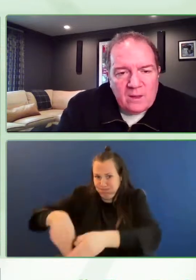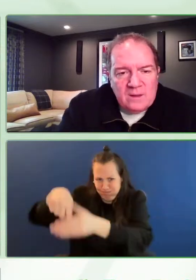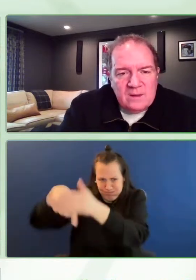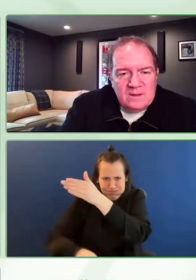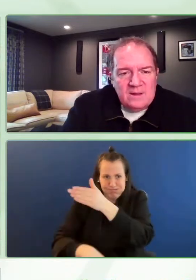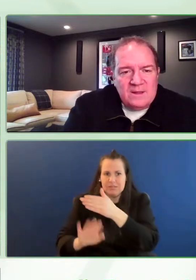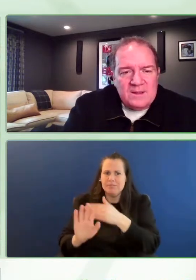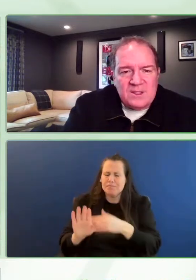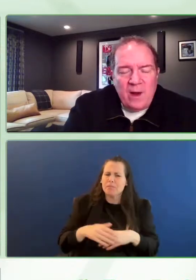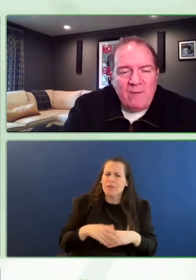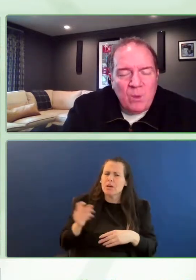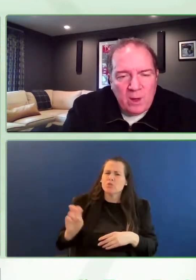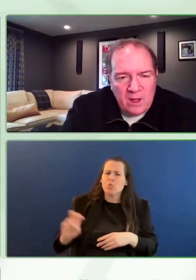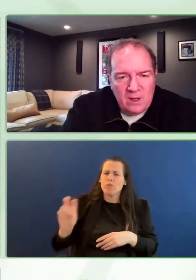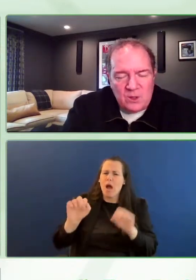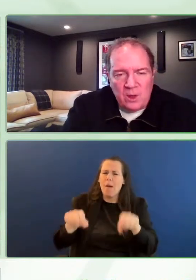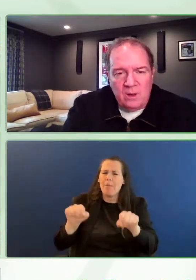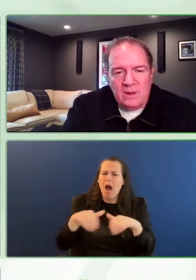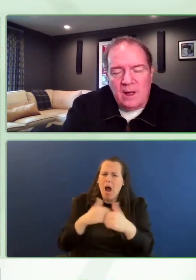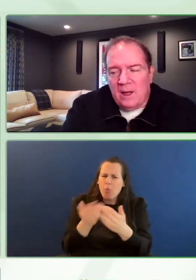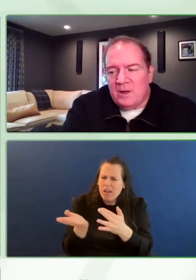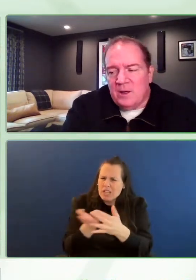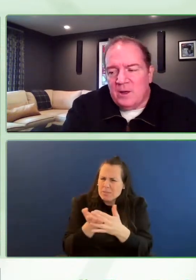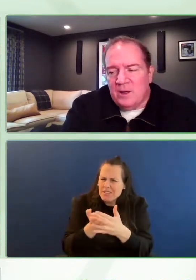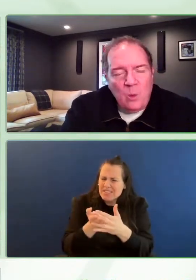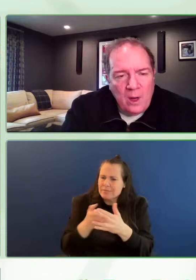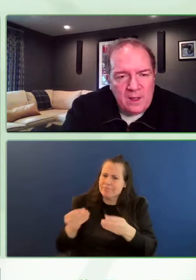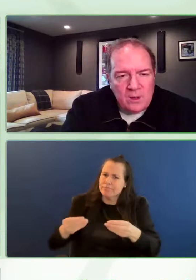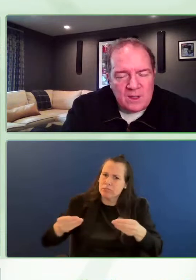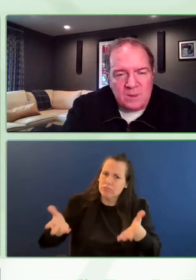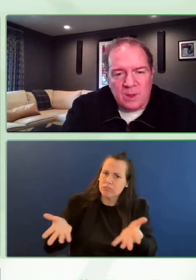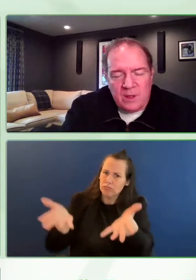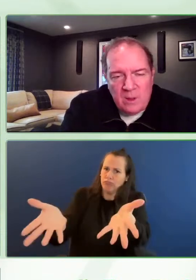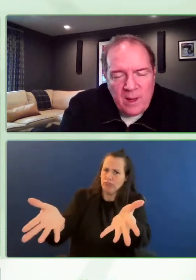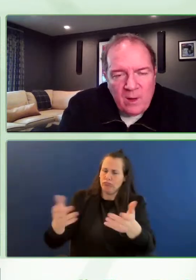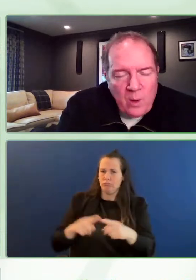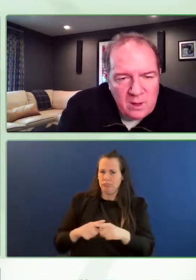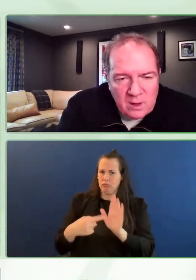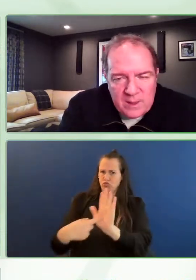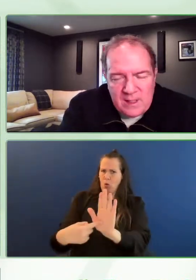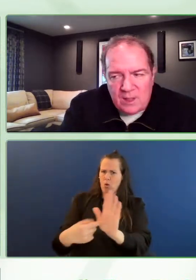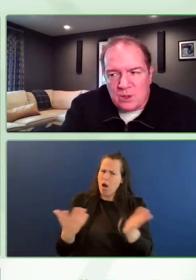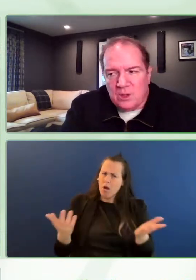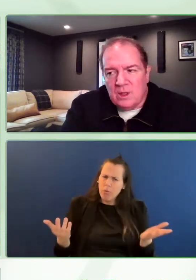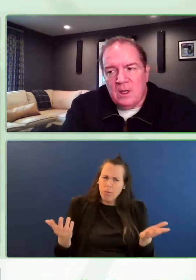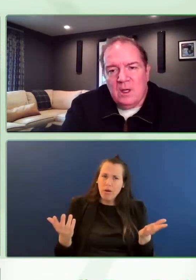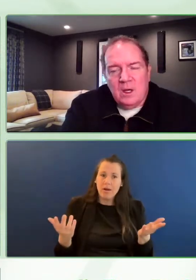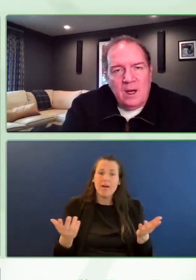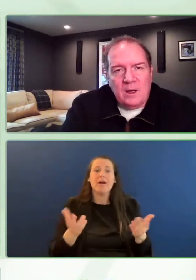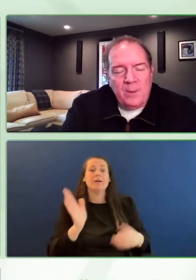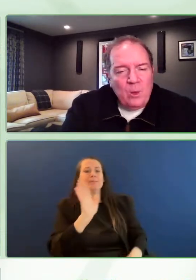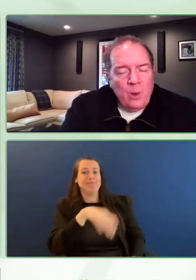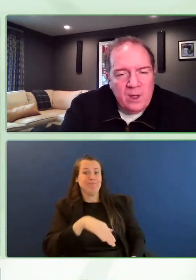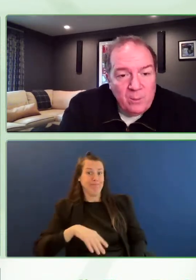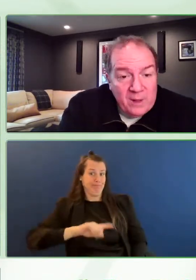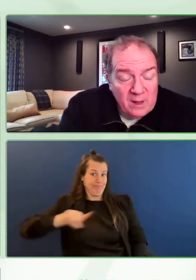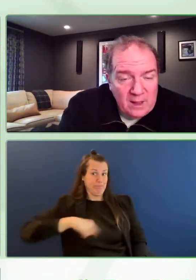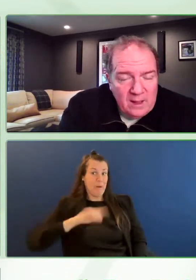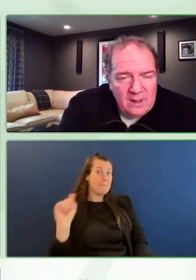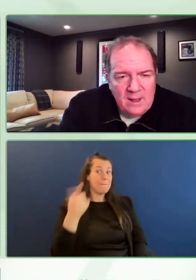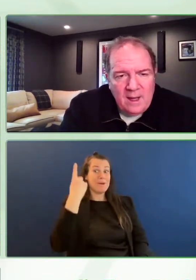everyone, so everyone can enjoy it, no matter what your limitation, what your ability.